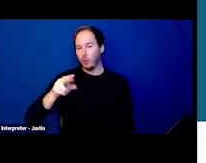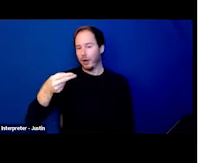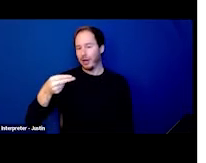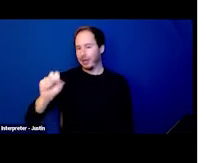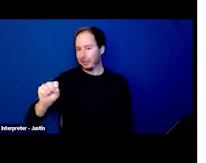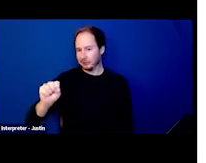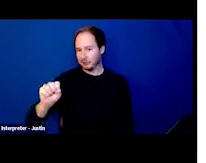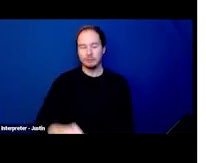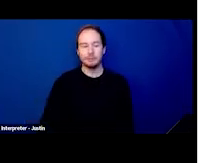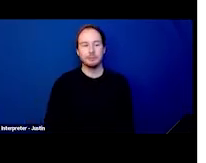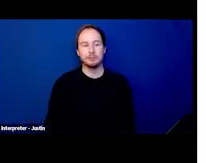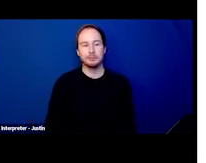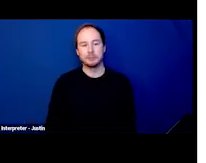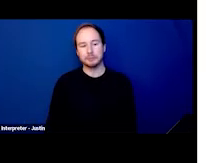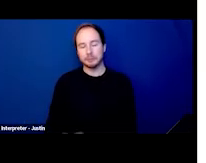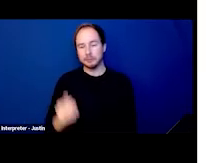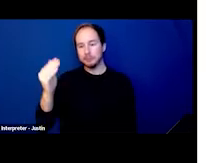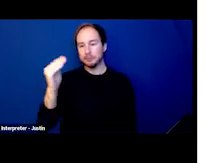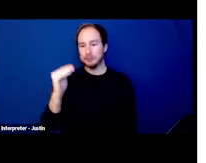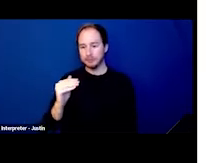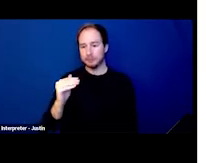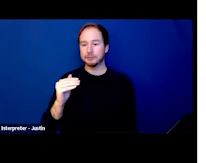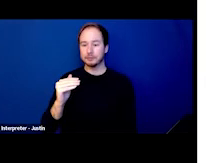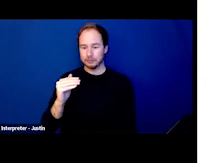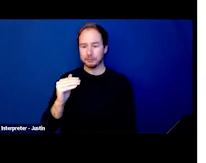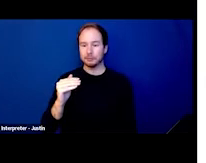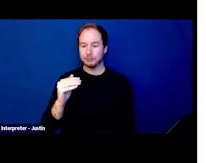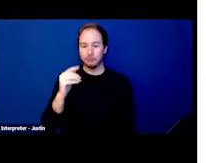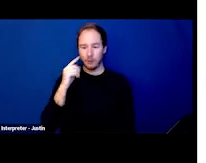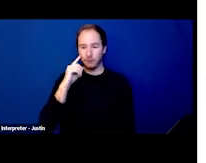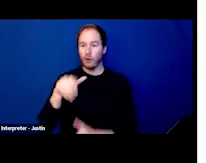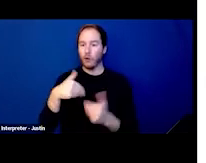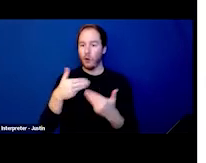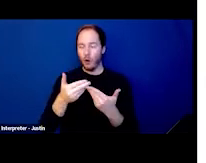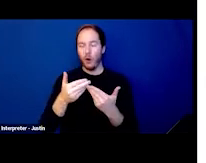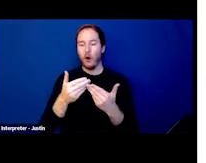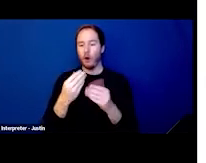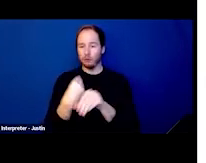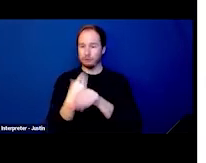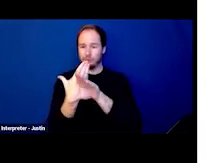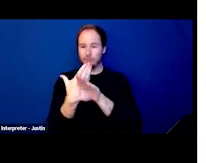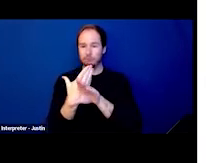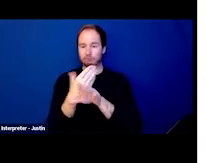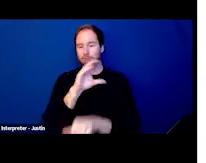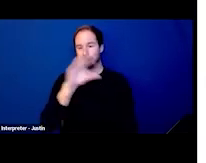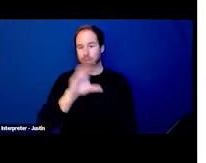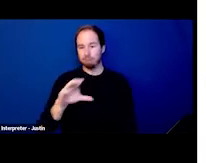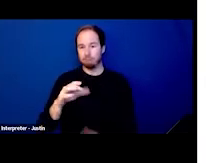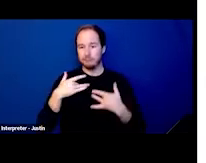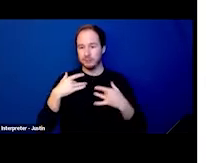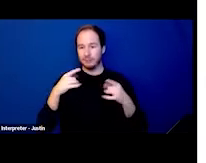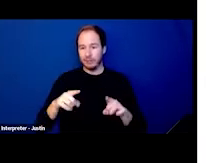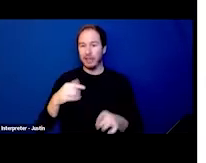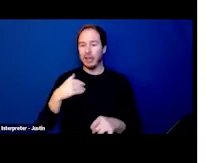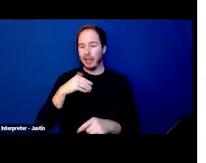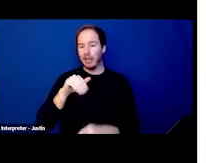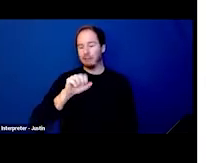Next slide, as with all of our virtual events, we are joined by our American sign language interpreters.